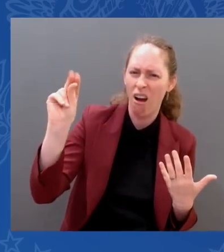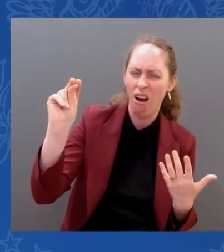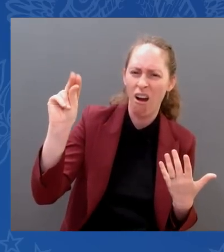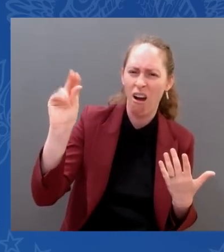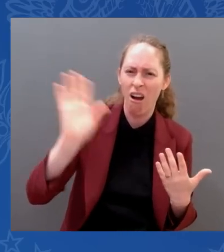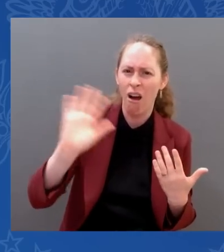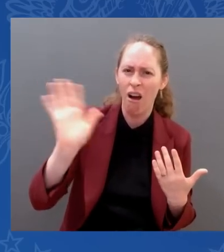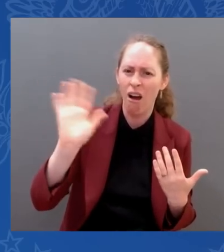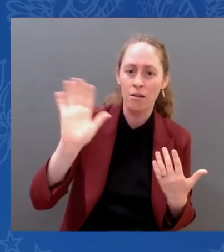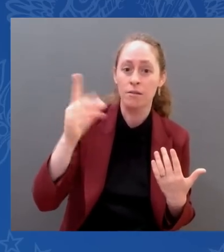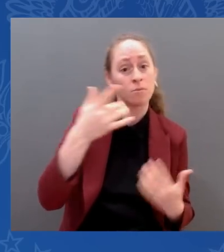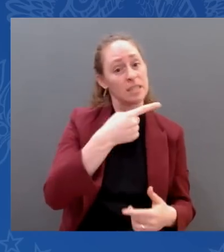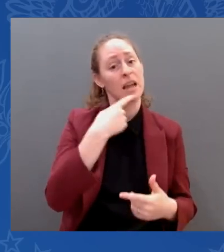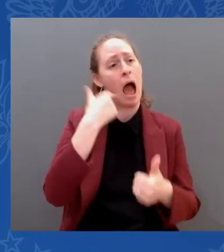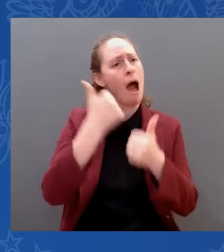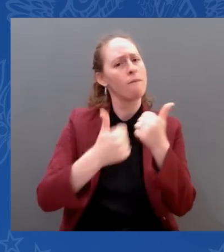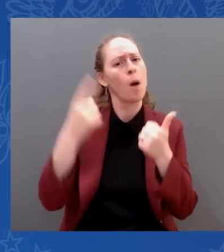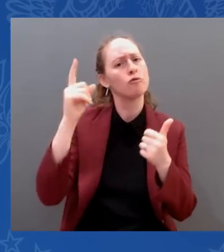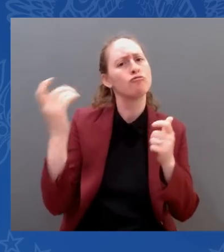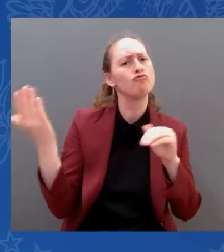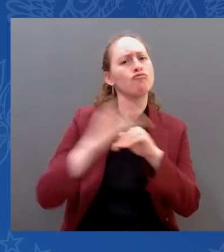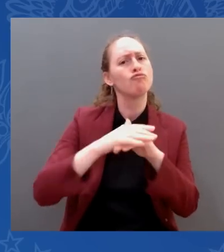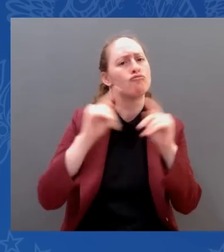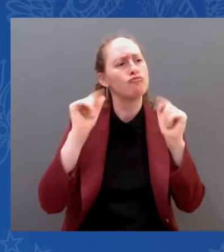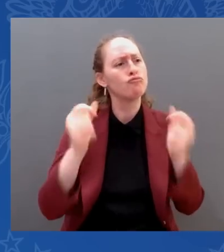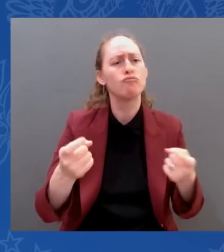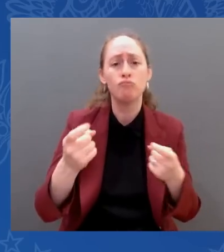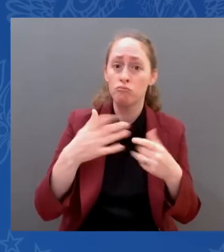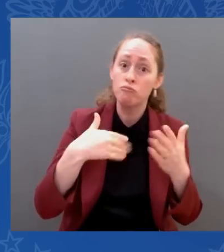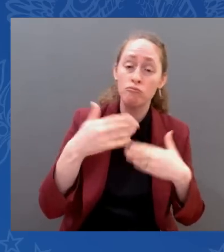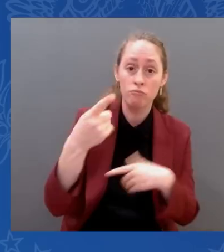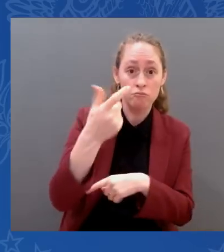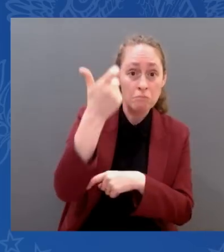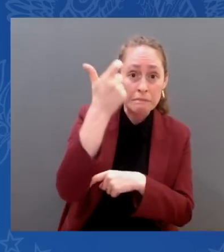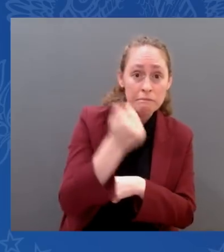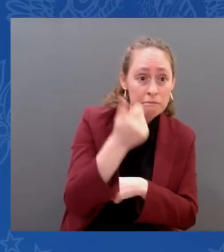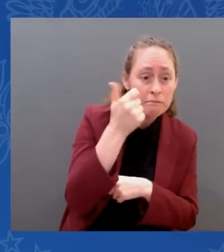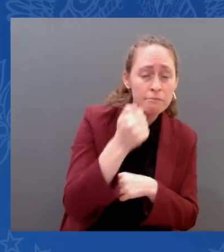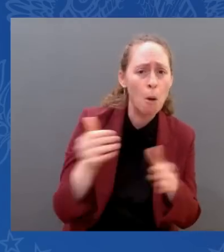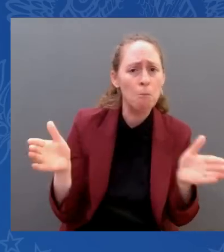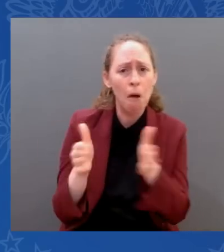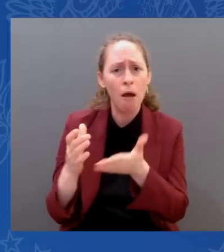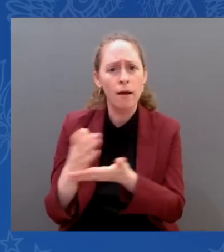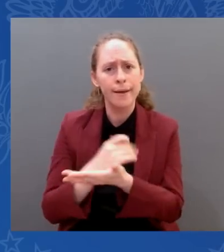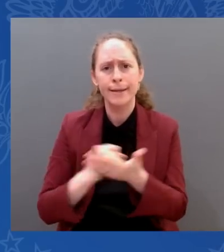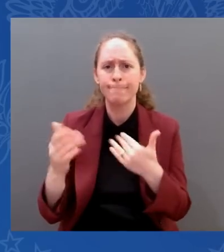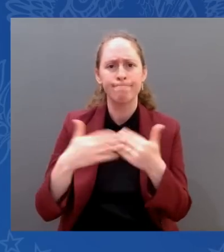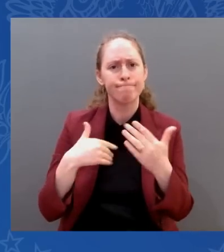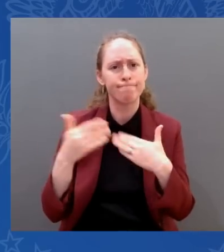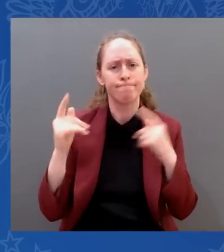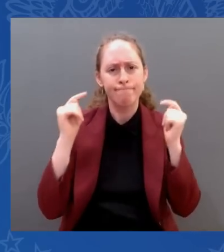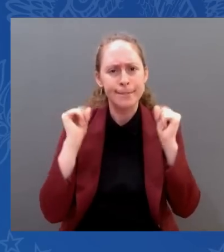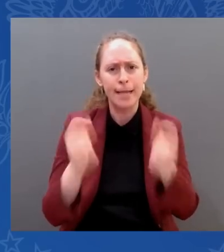Well, but here's the truth: One concrete plan that they laid out was going to raise taxes on working families an average of $1,500 a month,